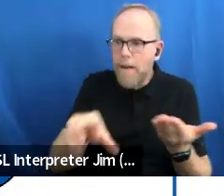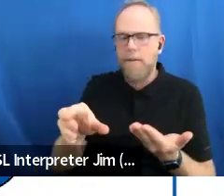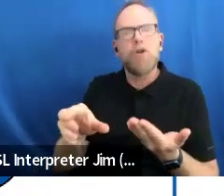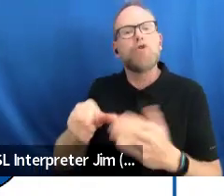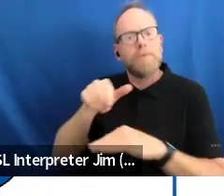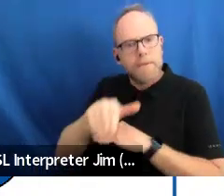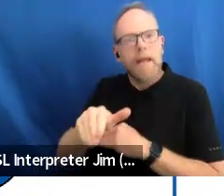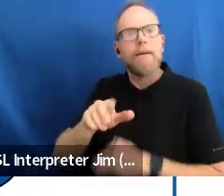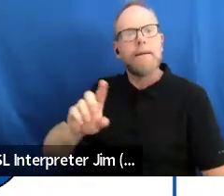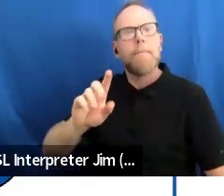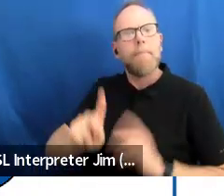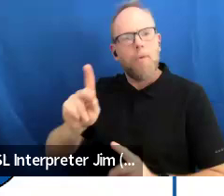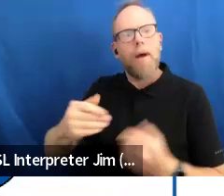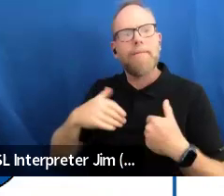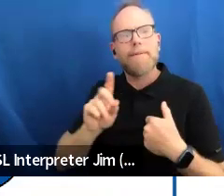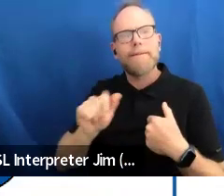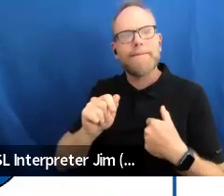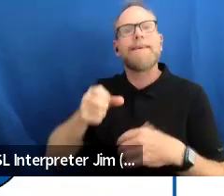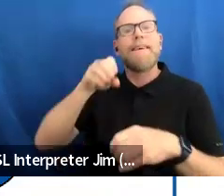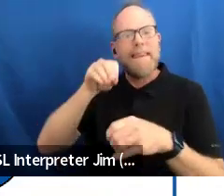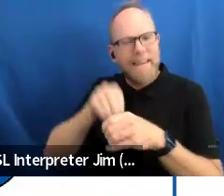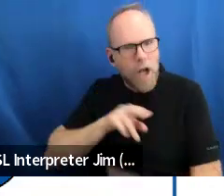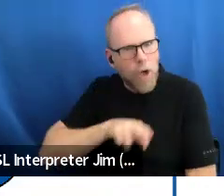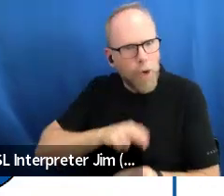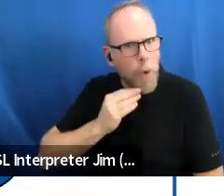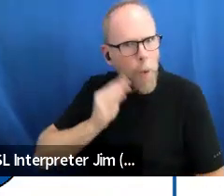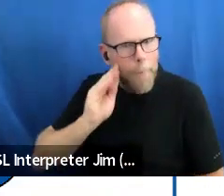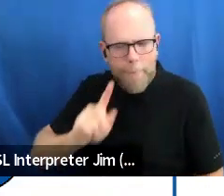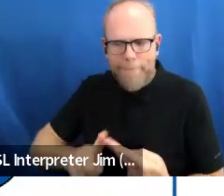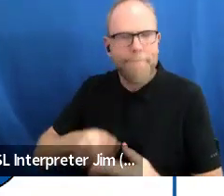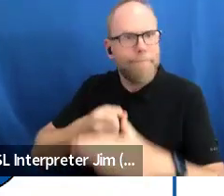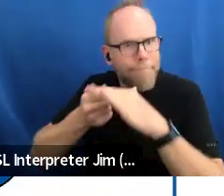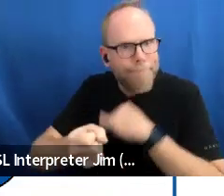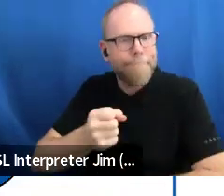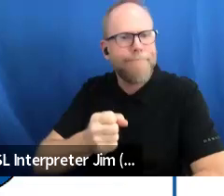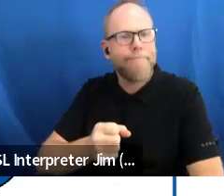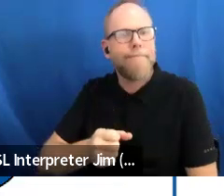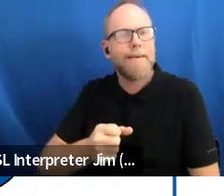Instead of putting it in the community to allow people to move into the community with services